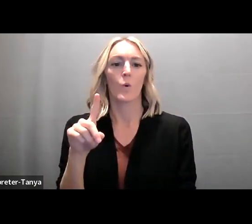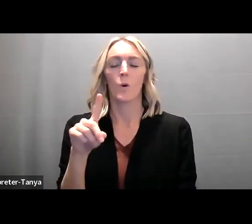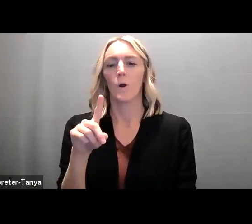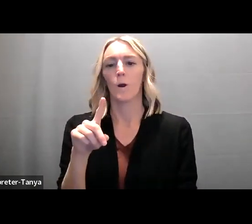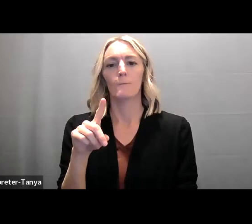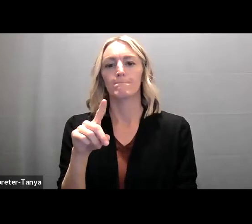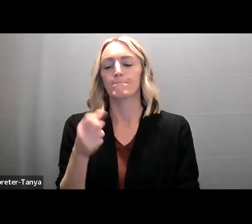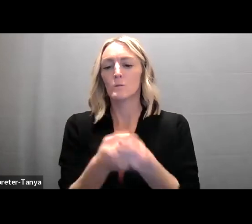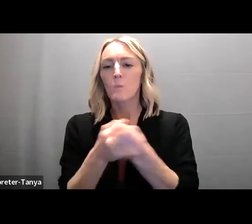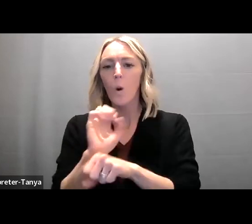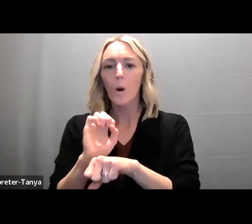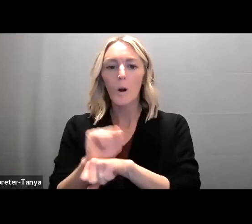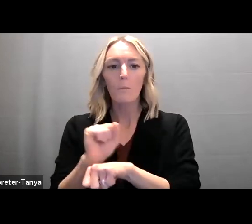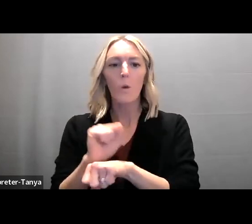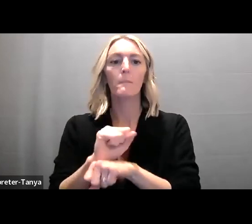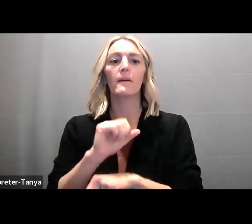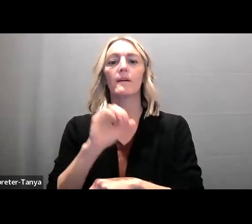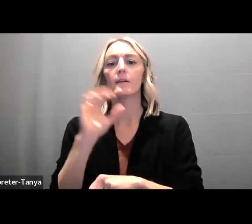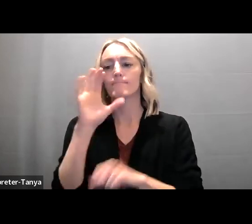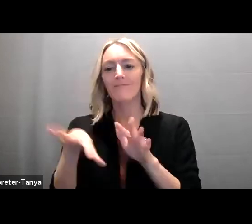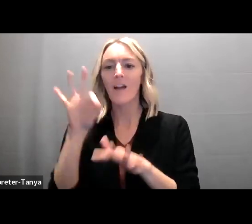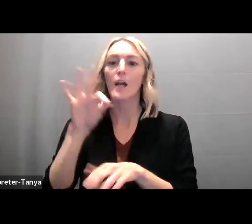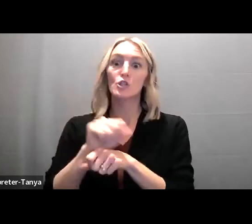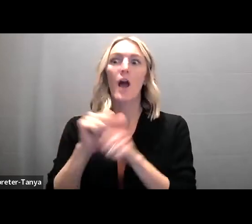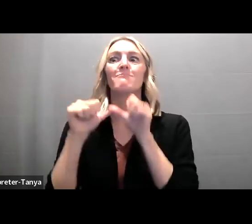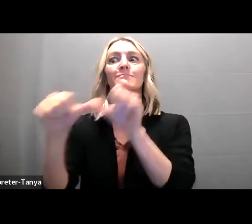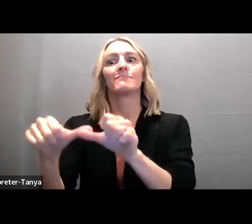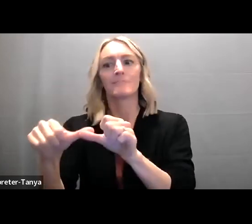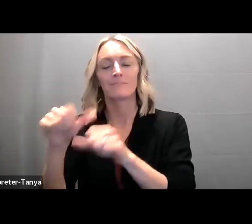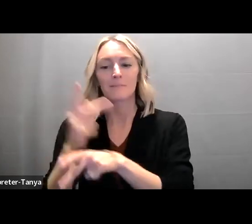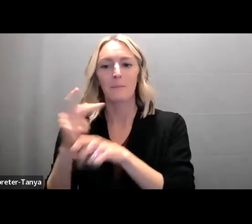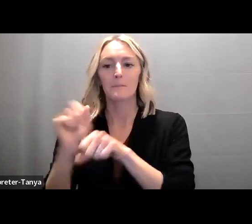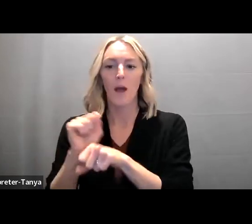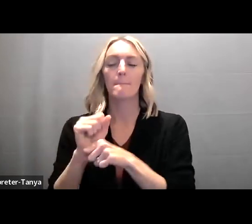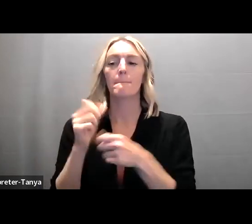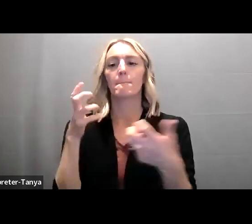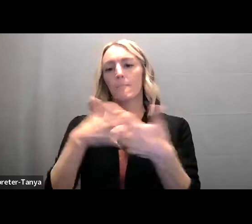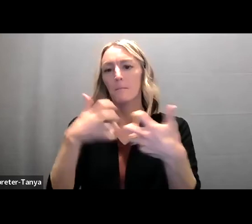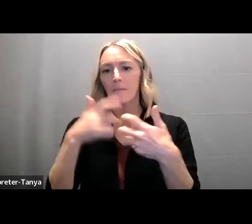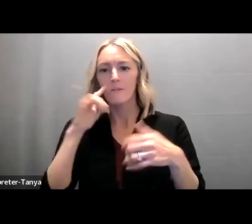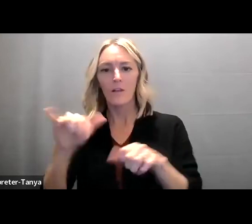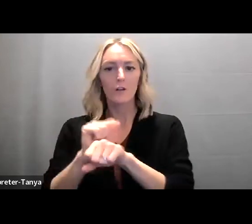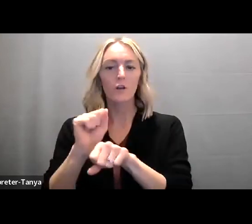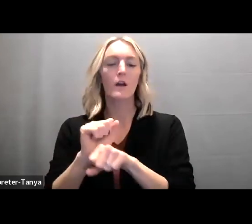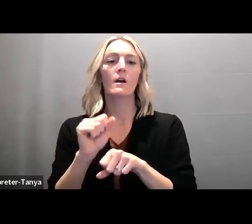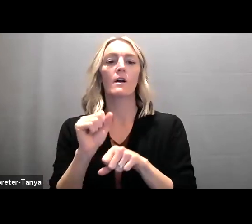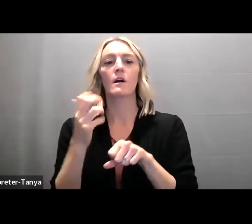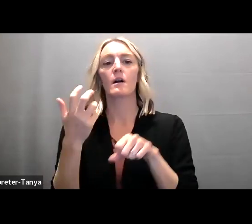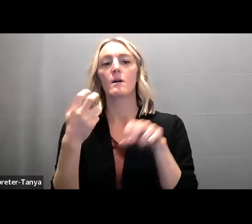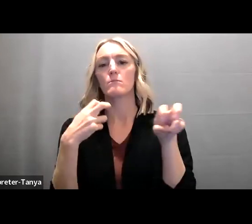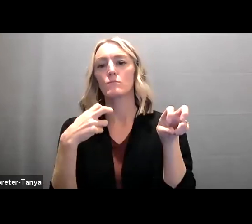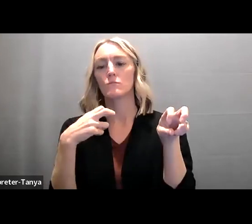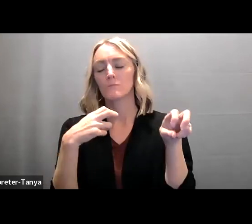finding a job, keeping a job, getting accommodations on that job, transportation, very often people